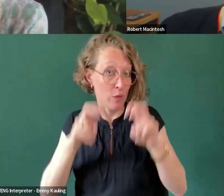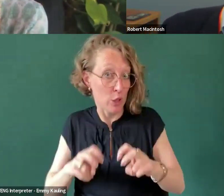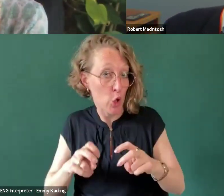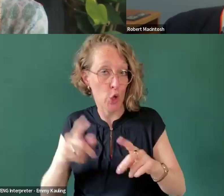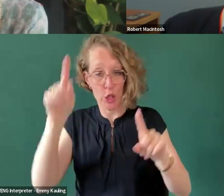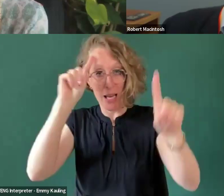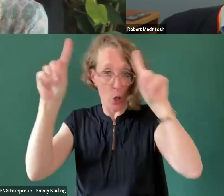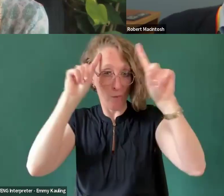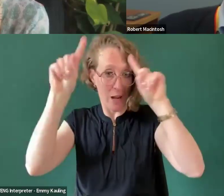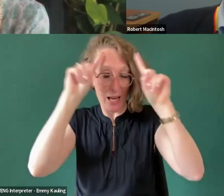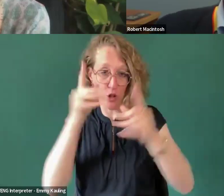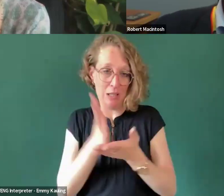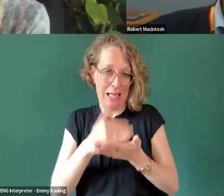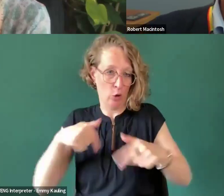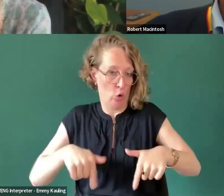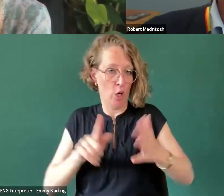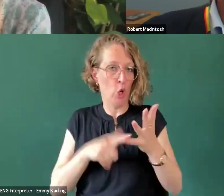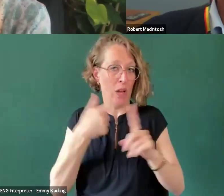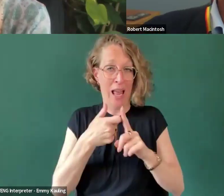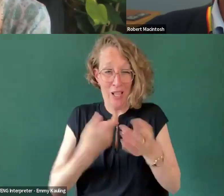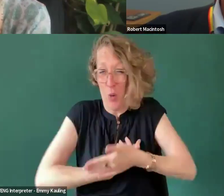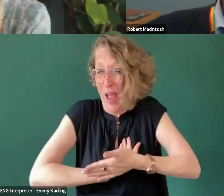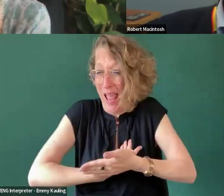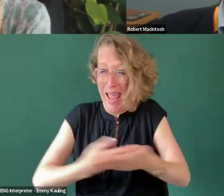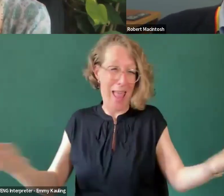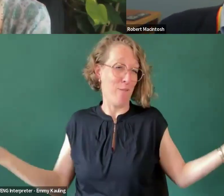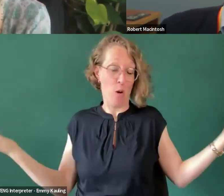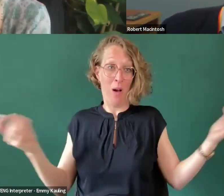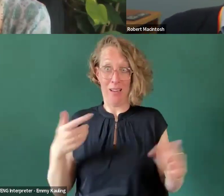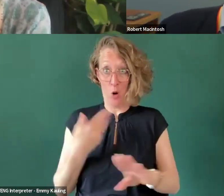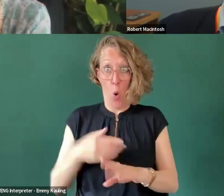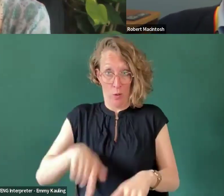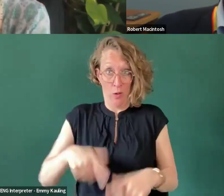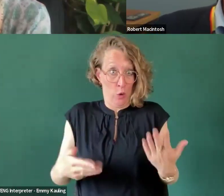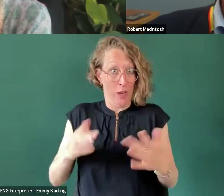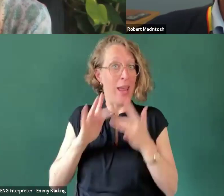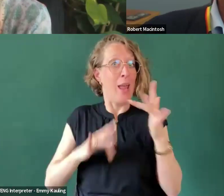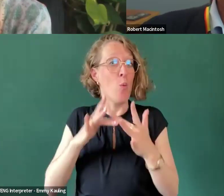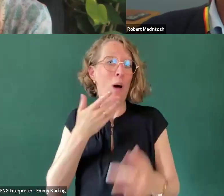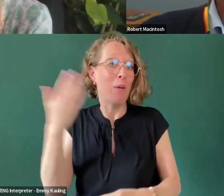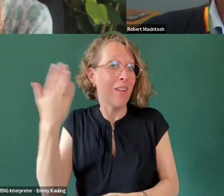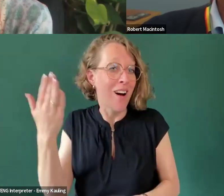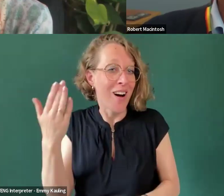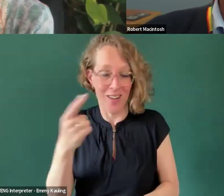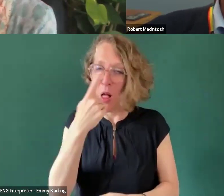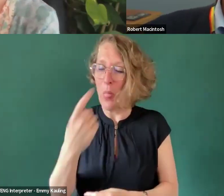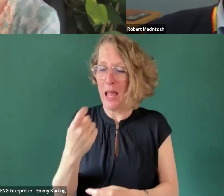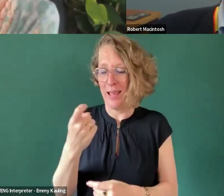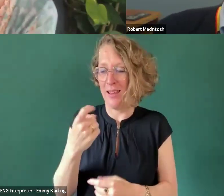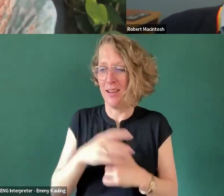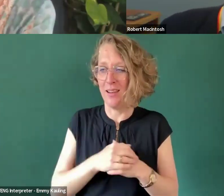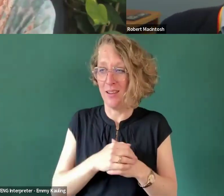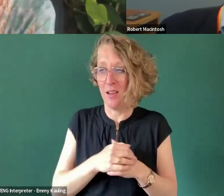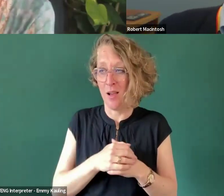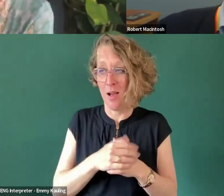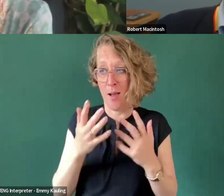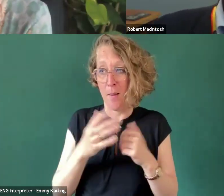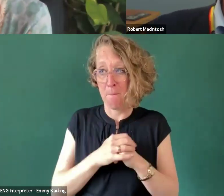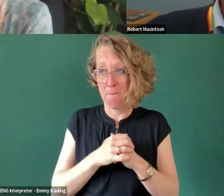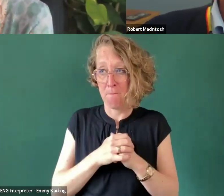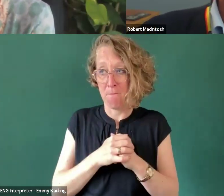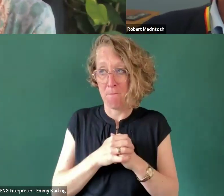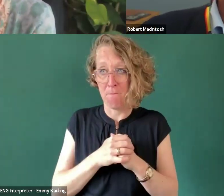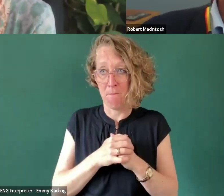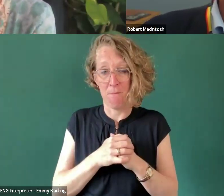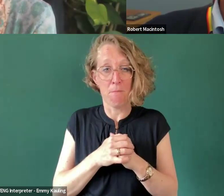sector in the UK. Everybody who works there, everybody on this call will be able to fill in